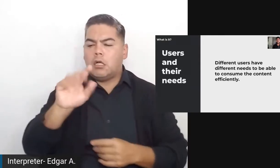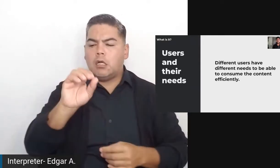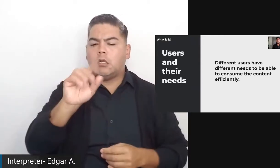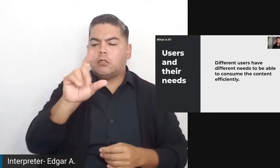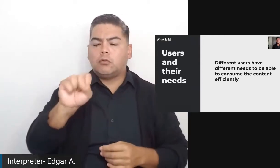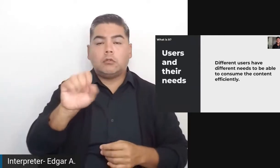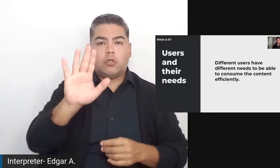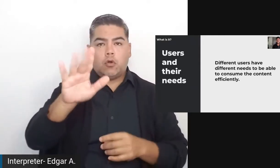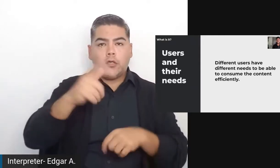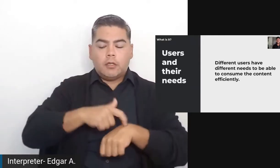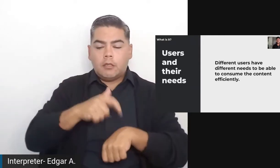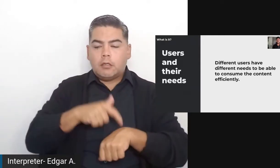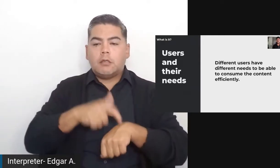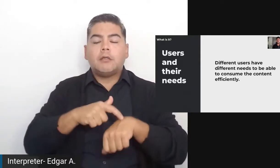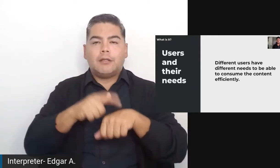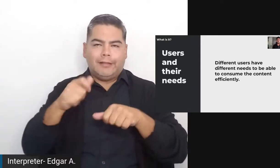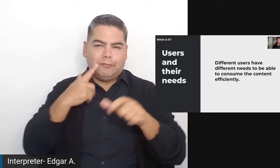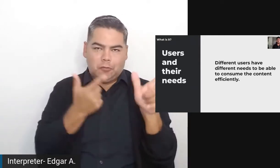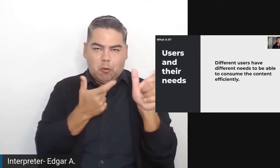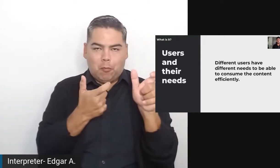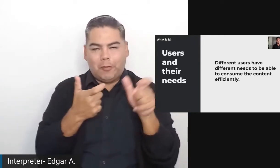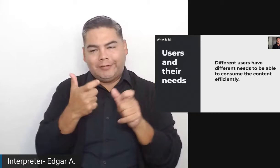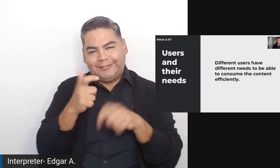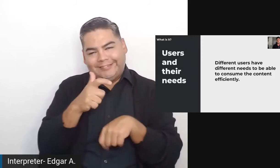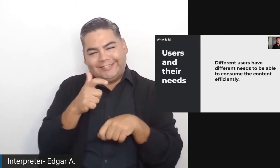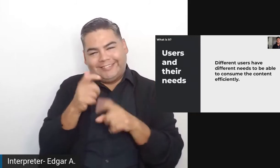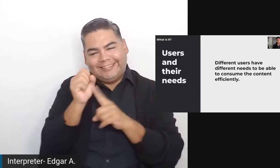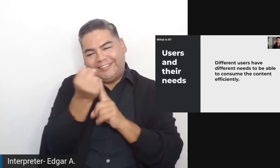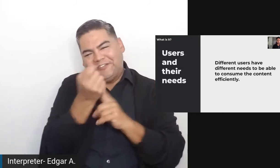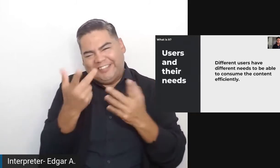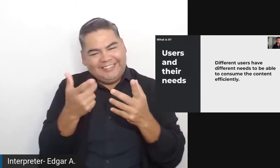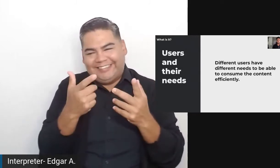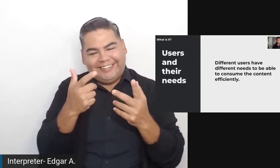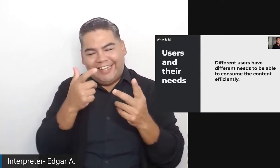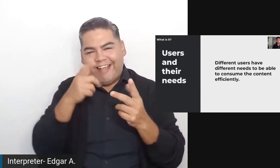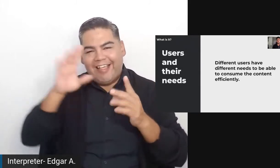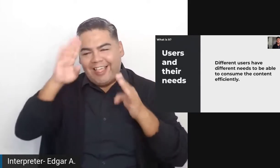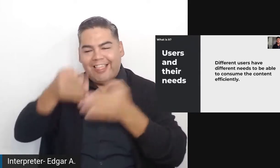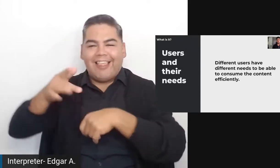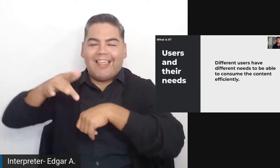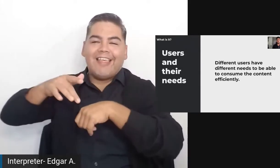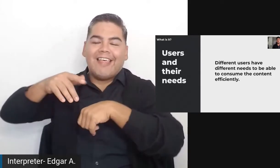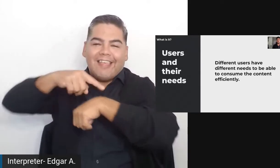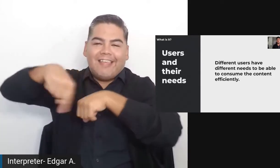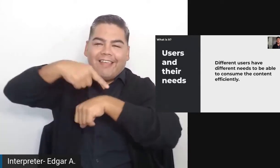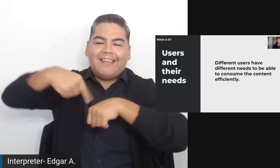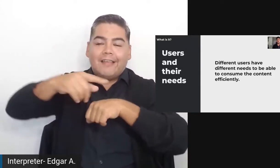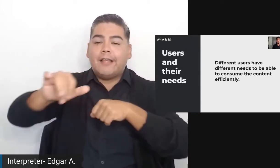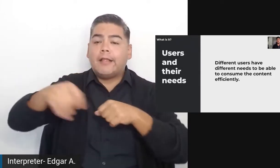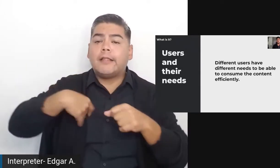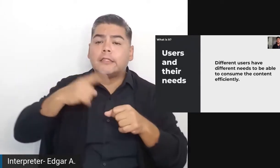but because this is a lightning session, we are going to be only focusing on screen readers. You can find information about these tools and how they are used